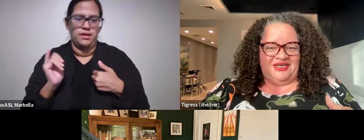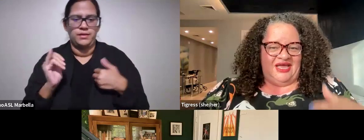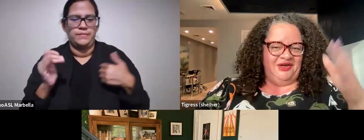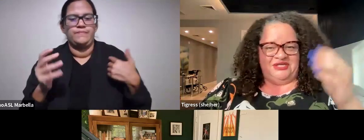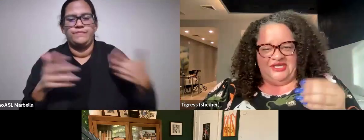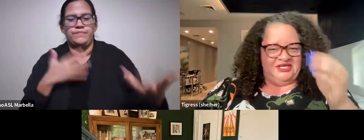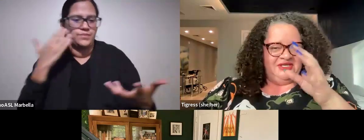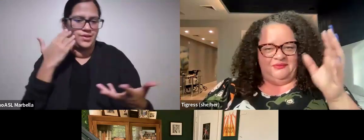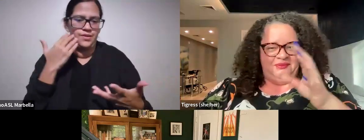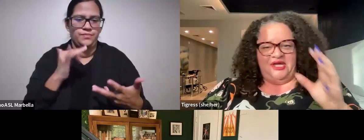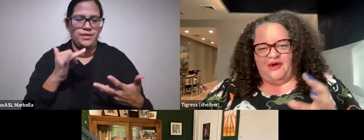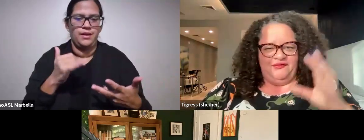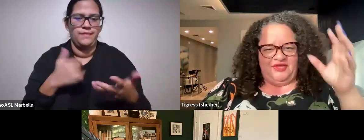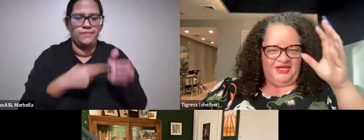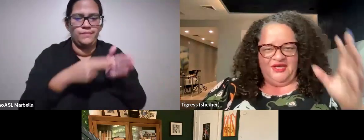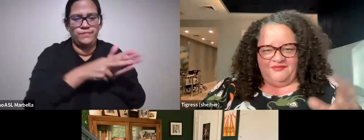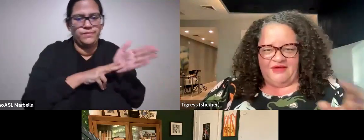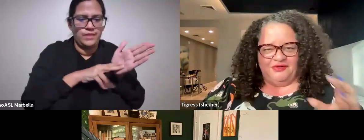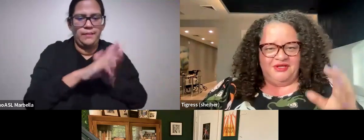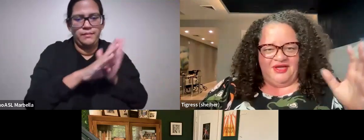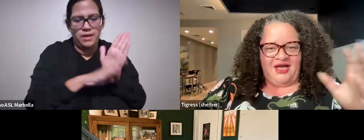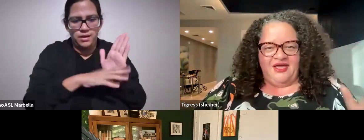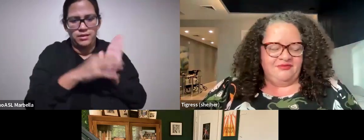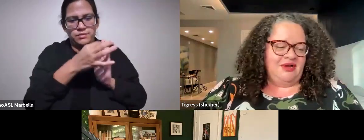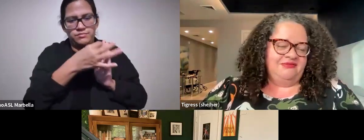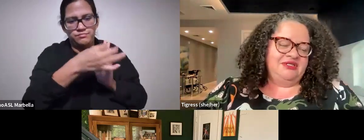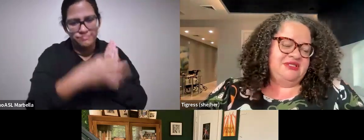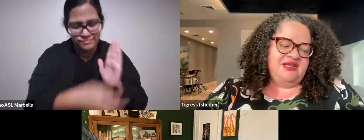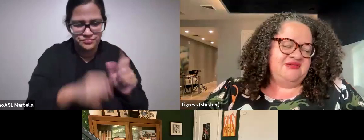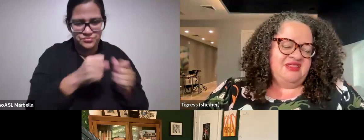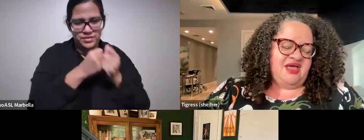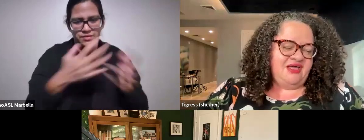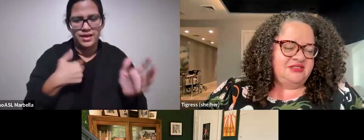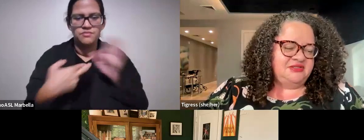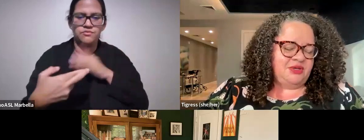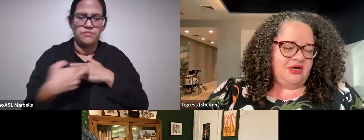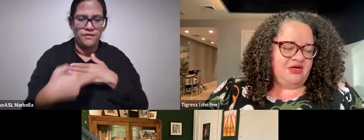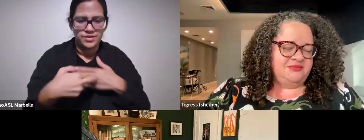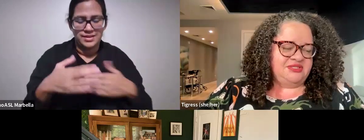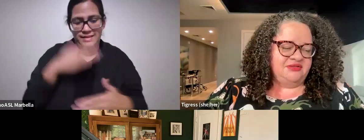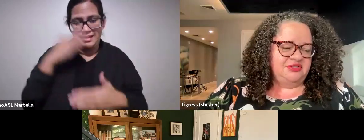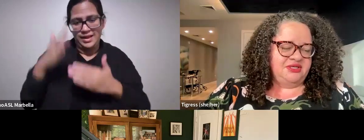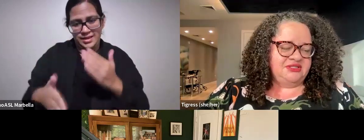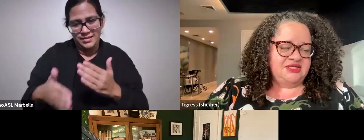an annotated bibliography of everything I ever referenced. And in the end, what it all comes down to is